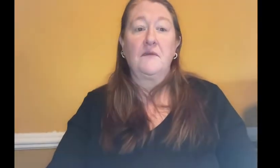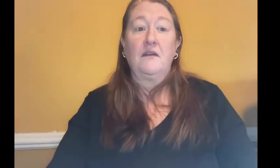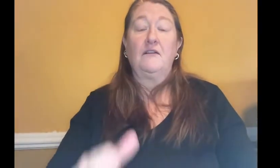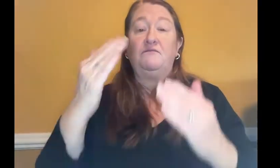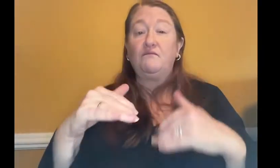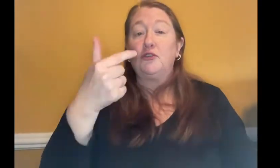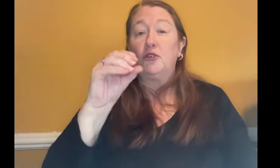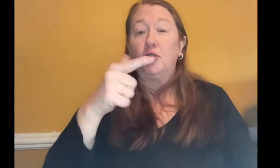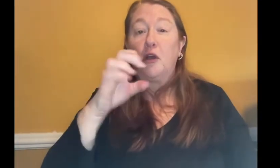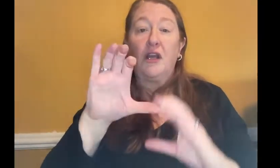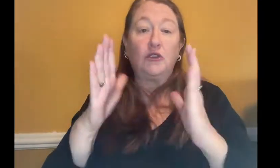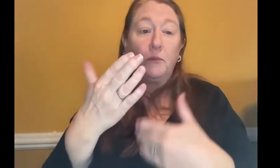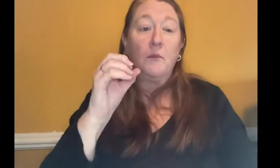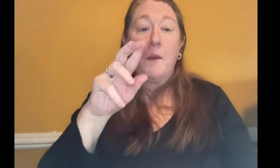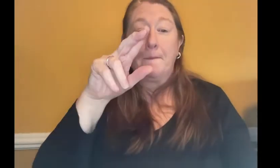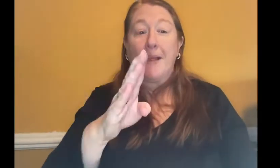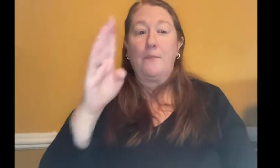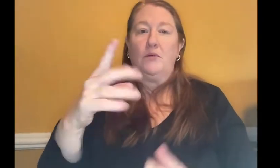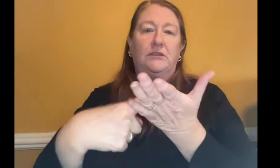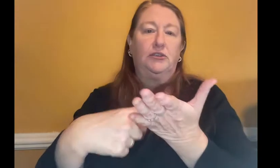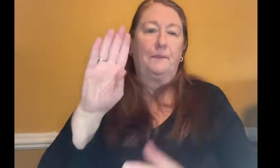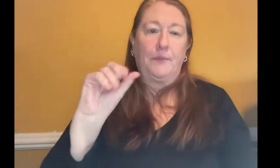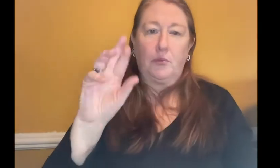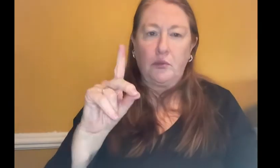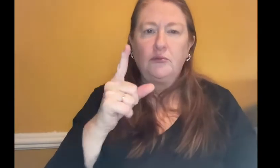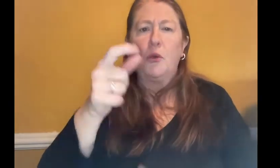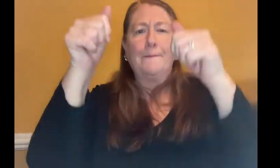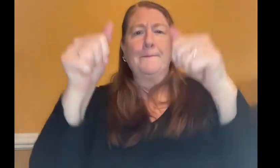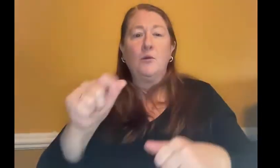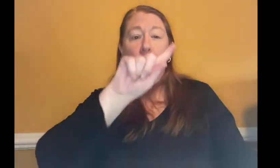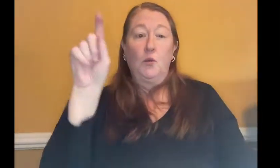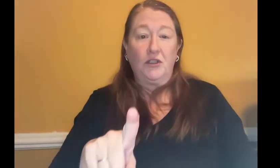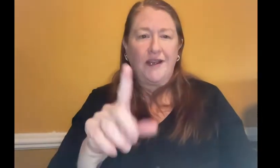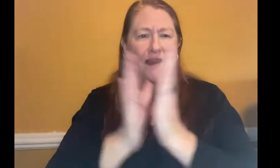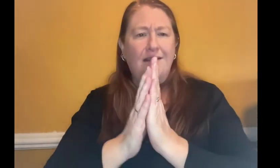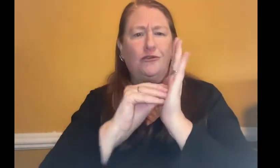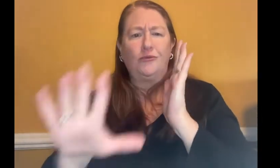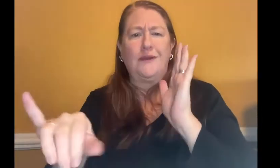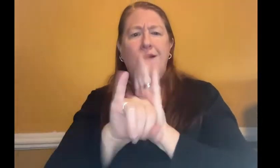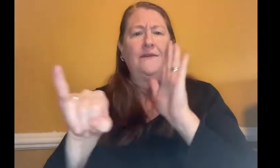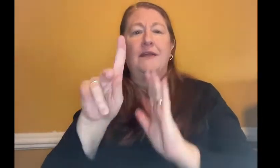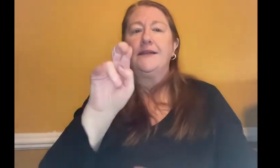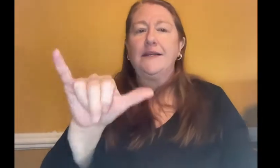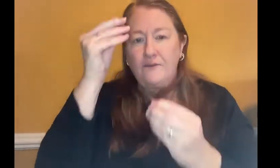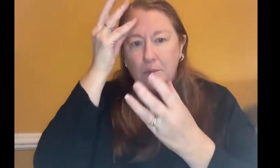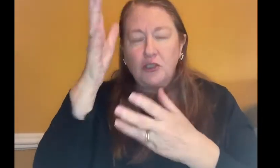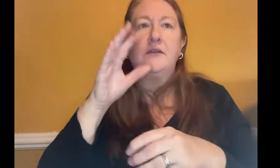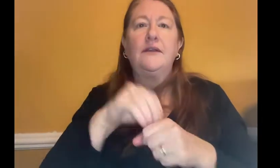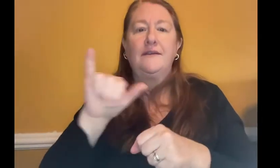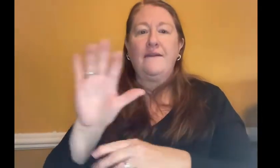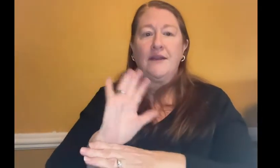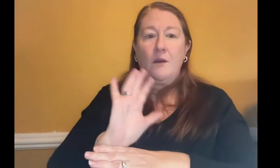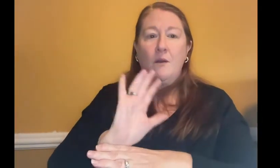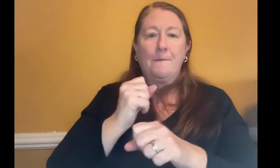Google Classroom or Blackboard Discussion Board: Post a question that asks students to identify key information in the video,